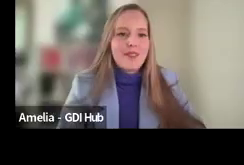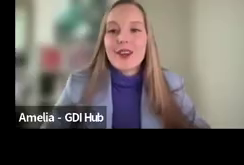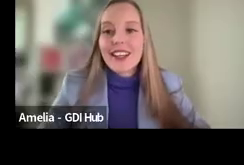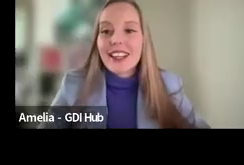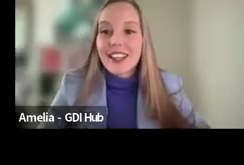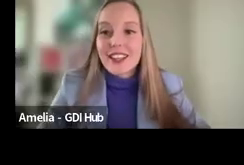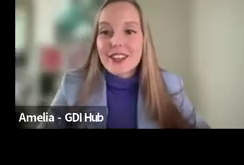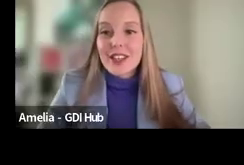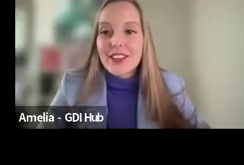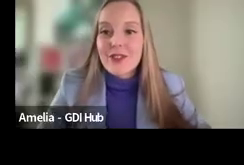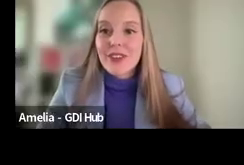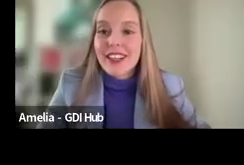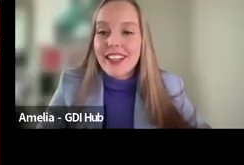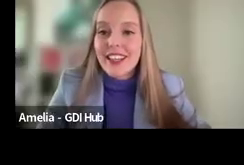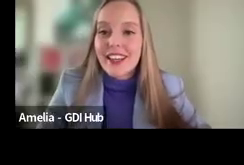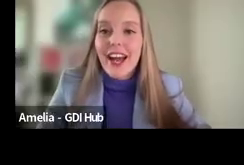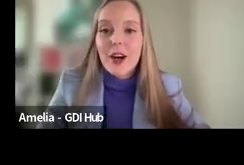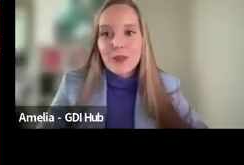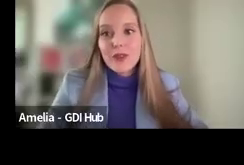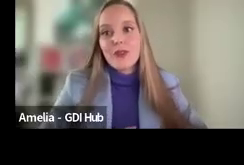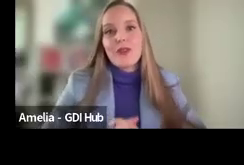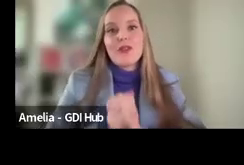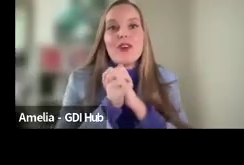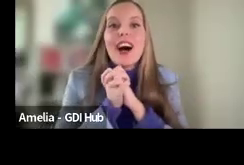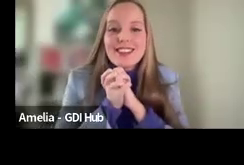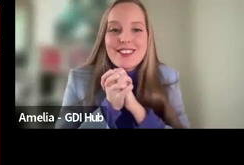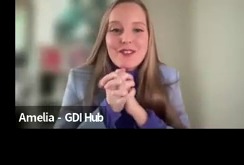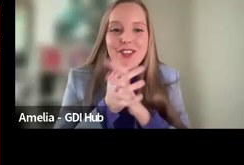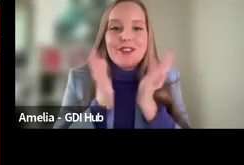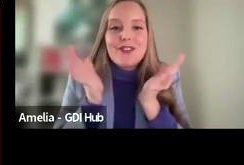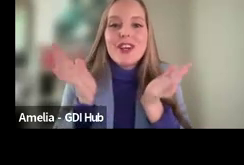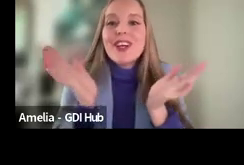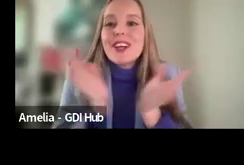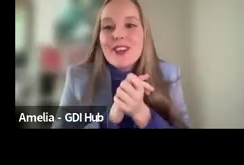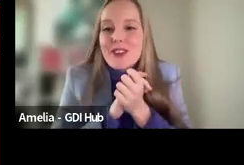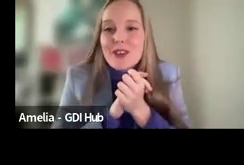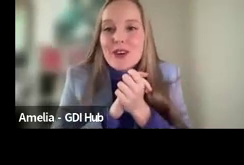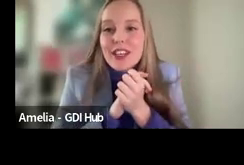Amelia: Thank you, Anna. It's, it's really helpful for us, for you to have used your